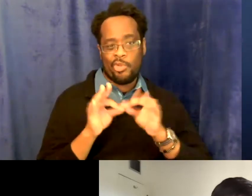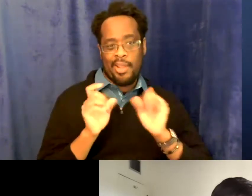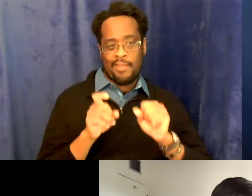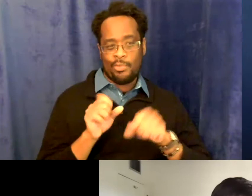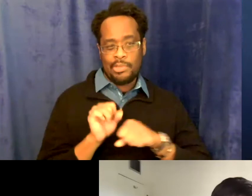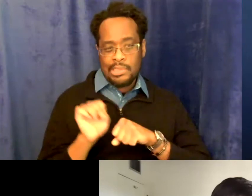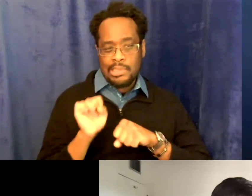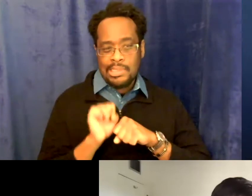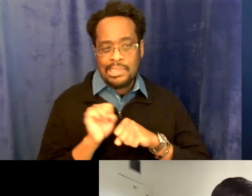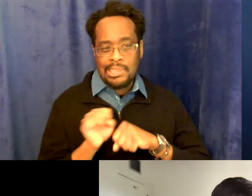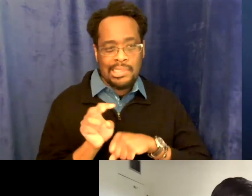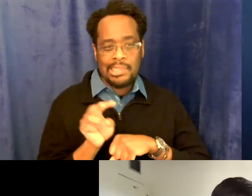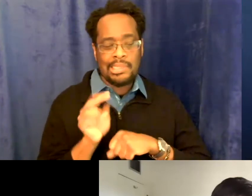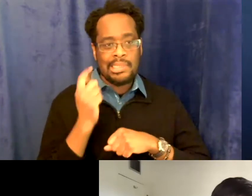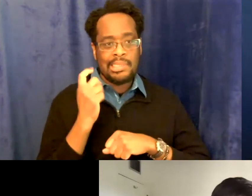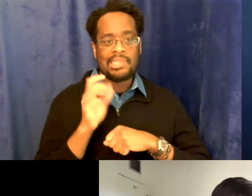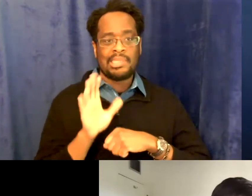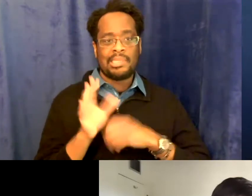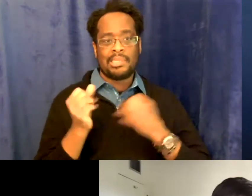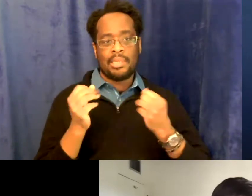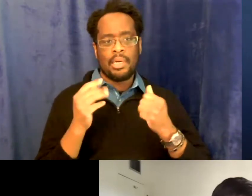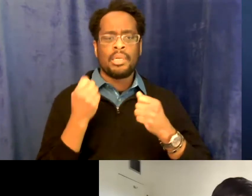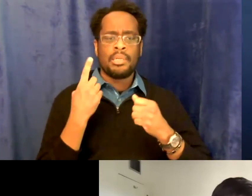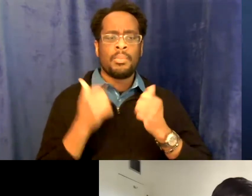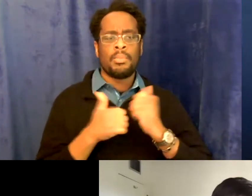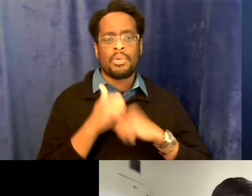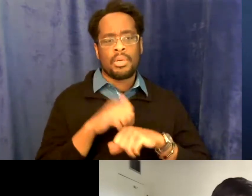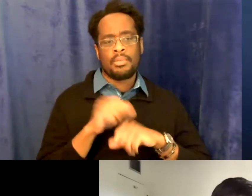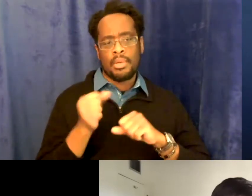so you're able to as an interpreter you have to really work towards catching those nuances